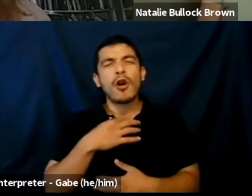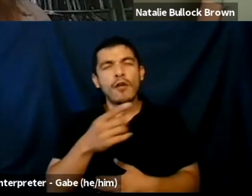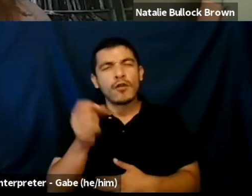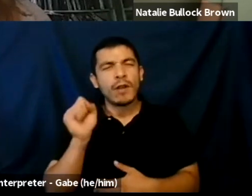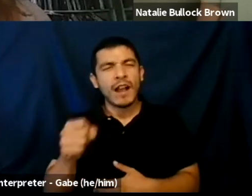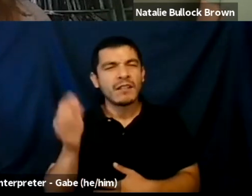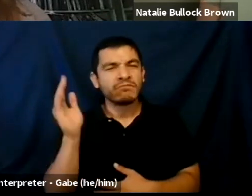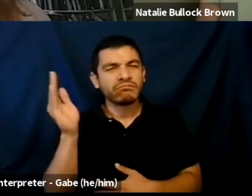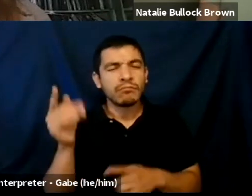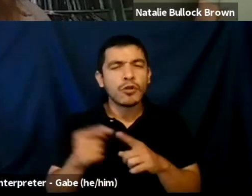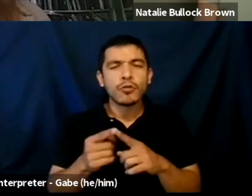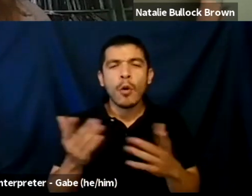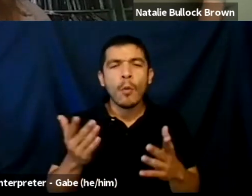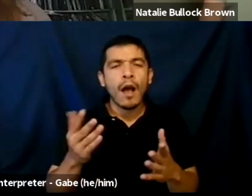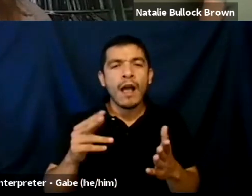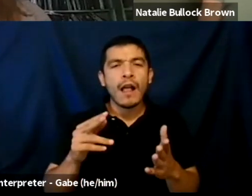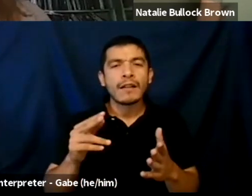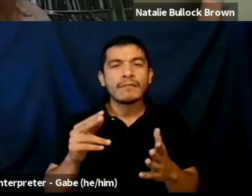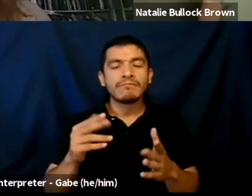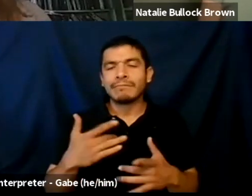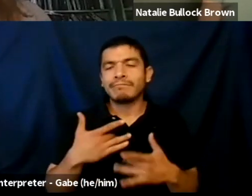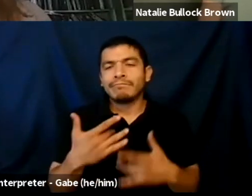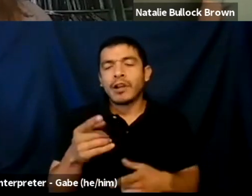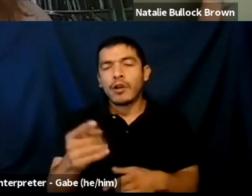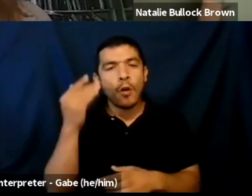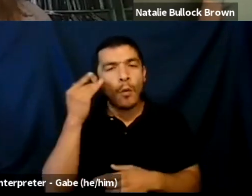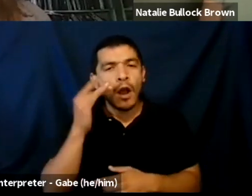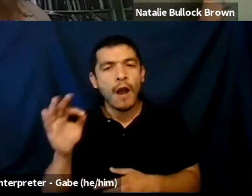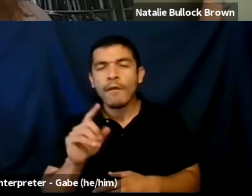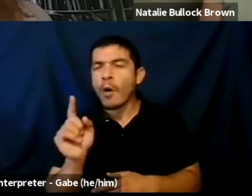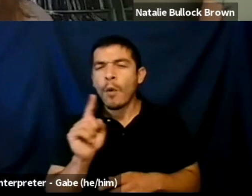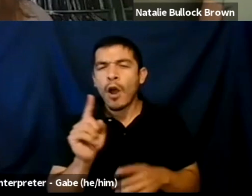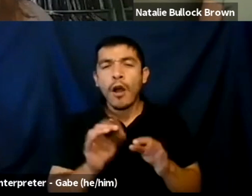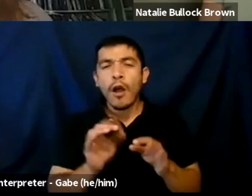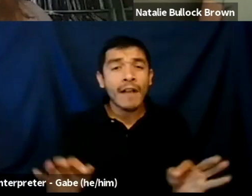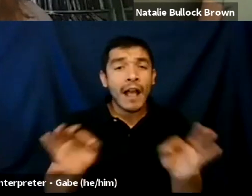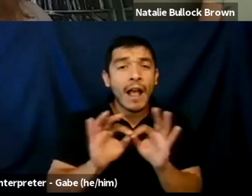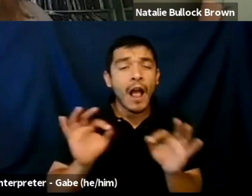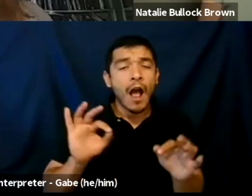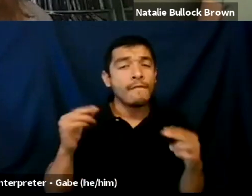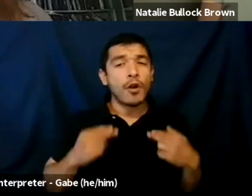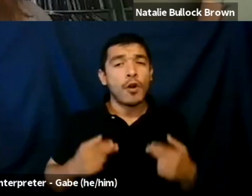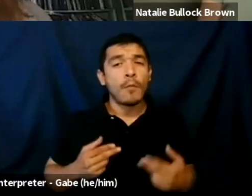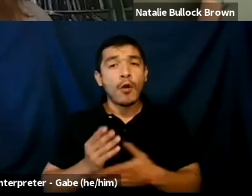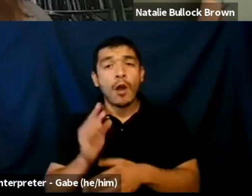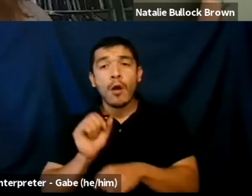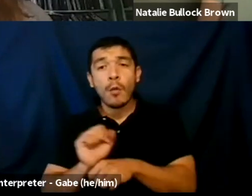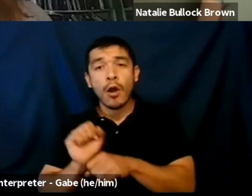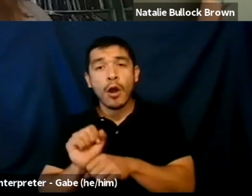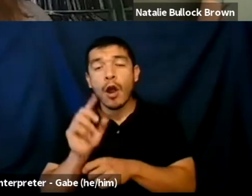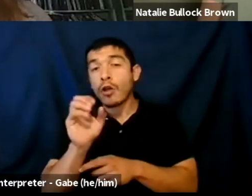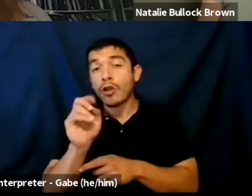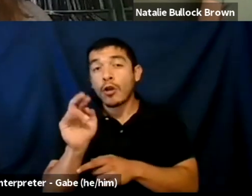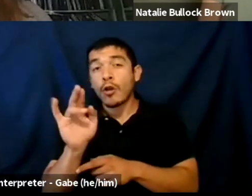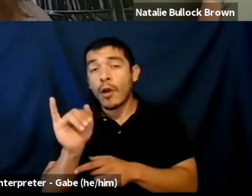what tensions you are aware of, where the values of human rights work, documentary filmmaking in journalism,